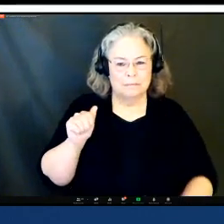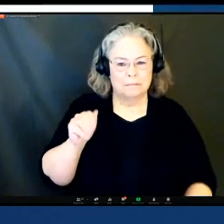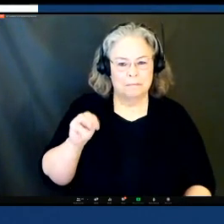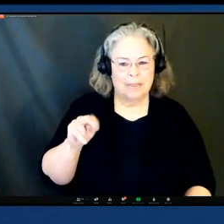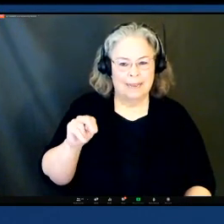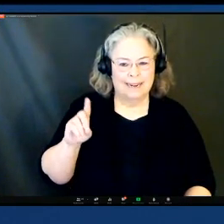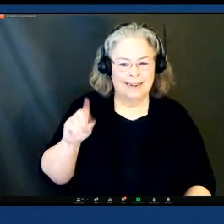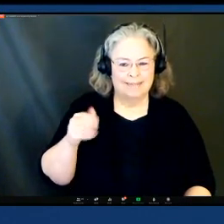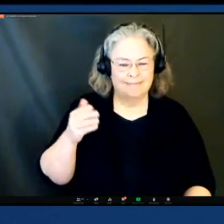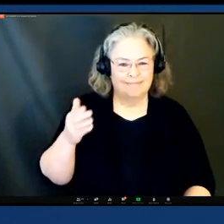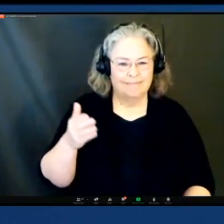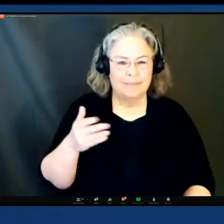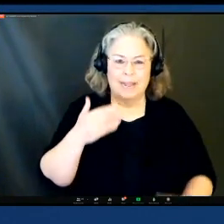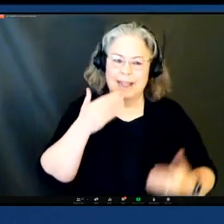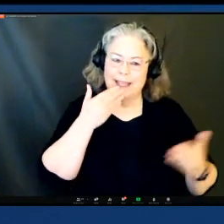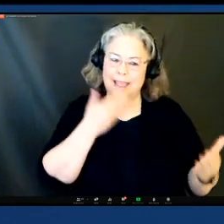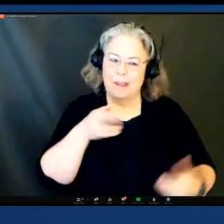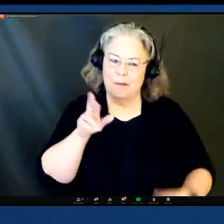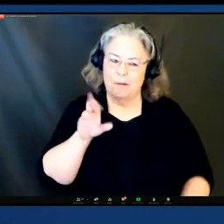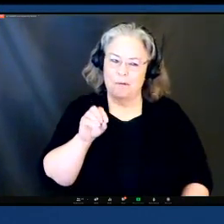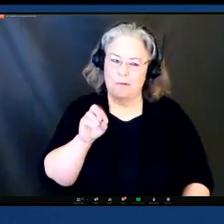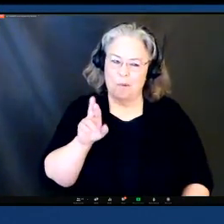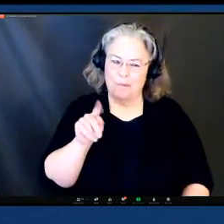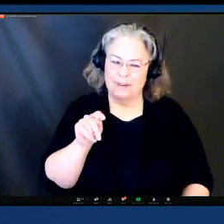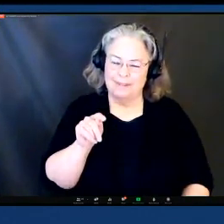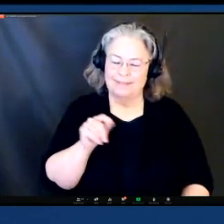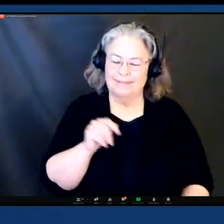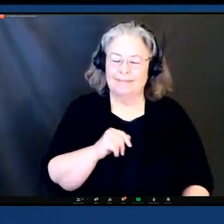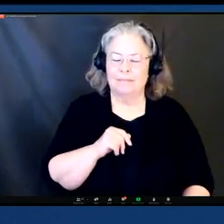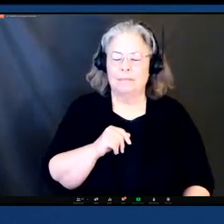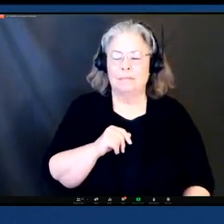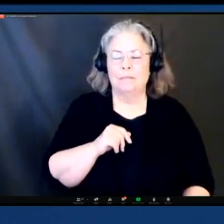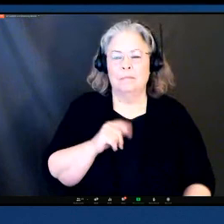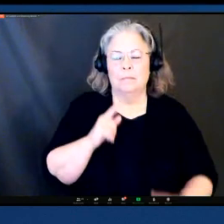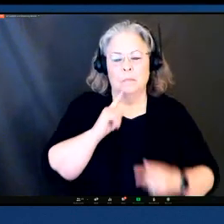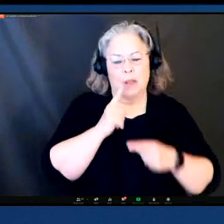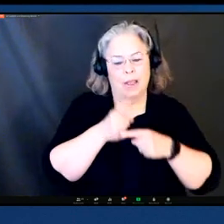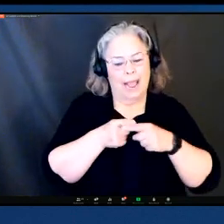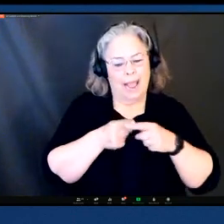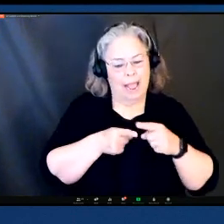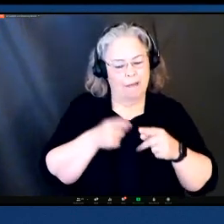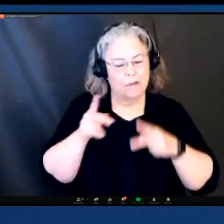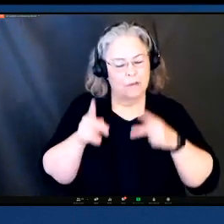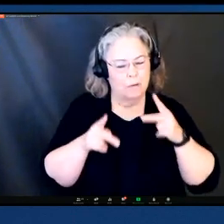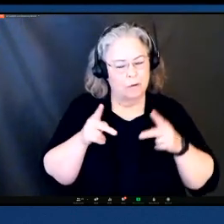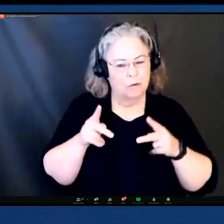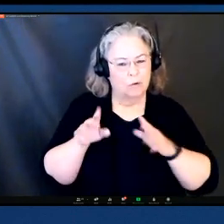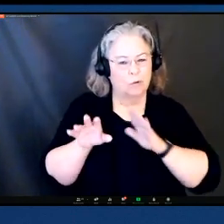OK, thanks, Robert, so. So half of the folks chose the correct answer,